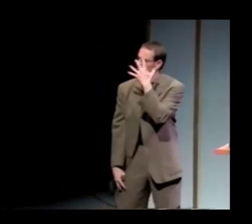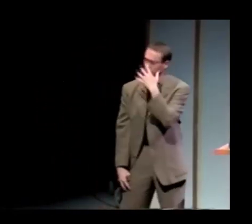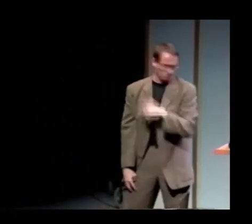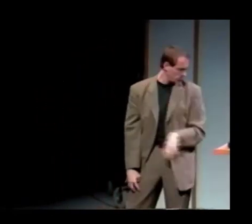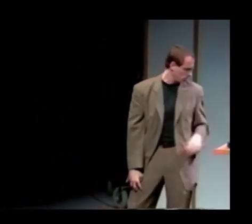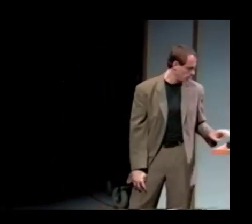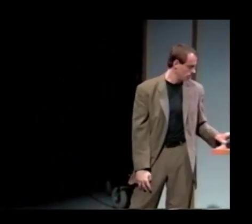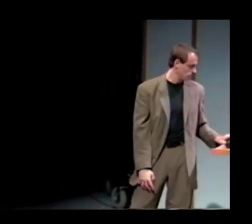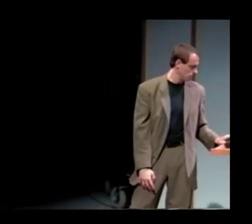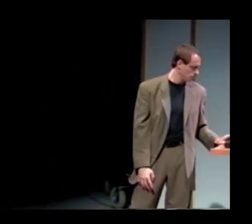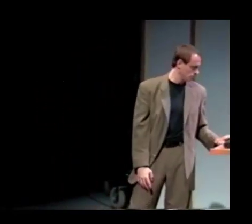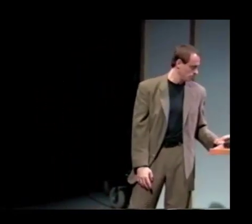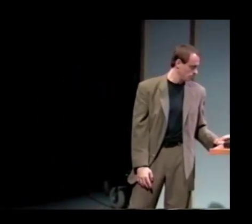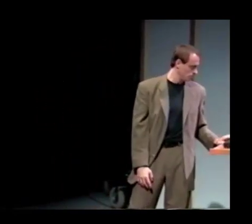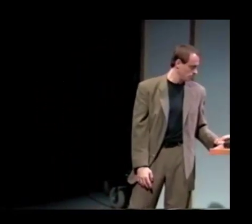YES.